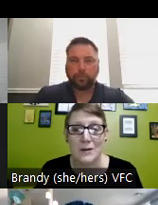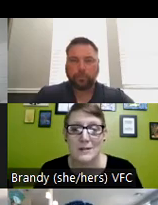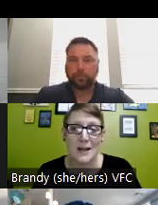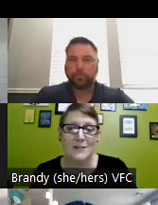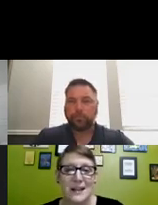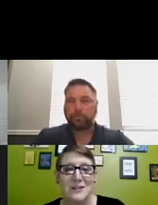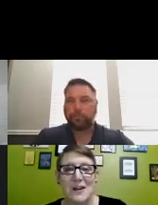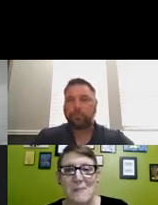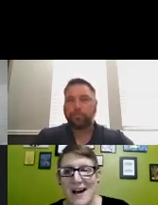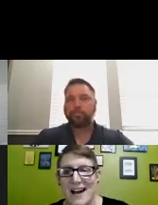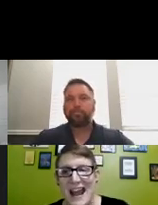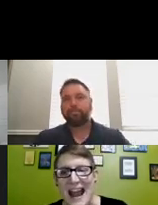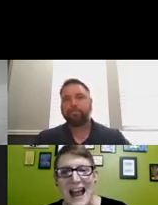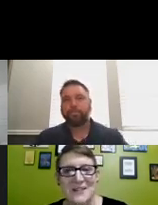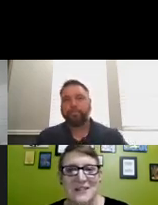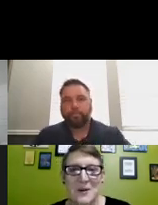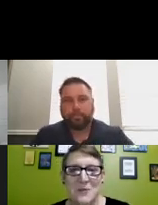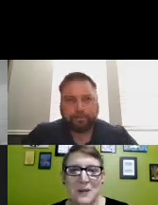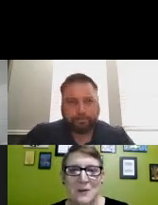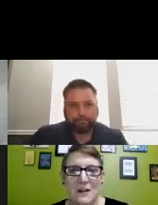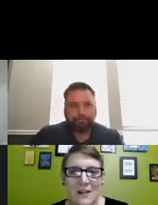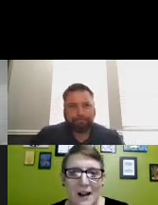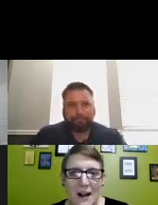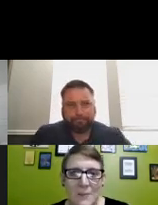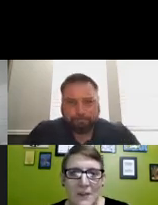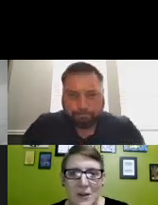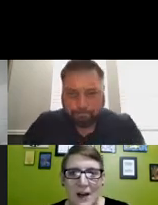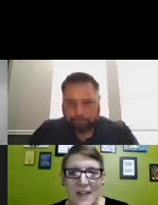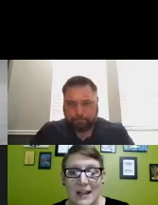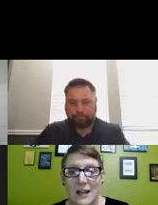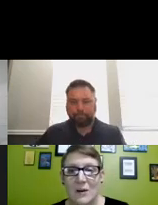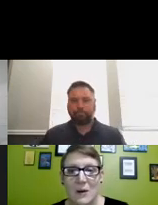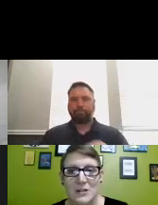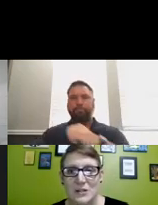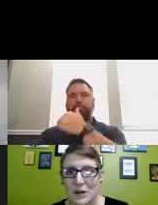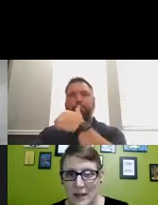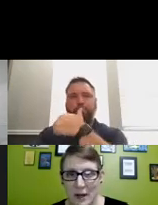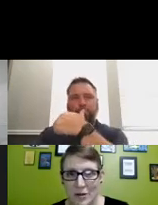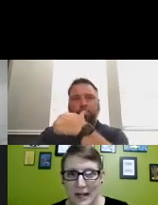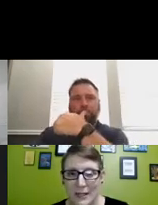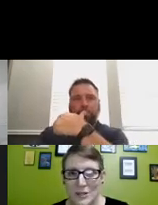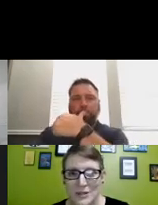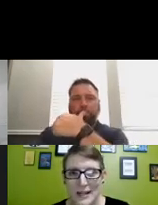mute yourselves as you come on, and we will. If you have any questions or anything or tech issues,